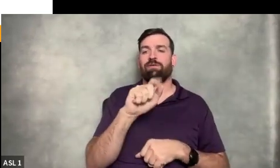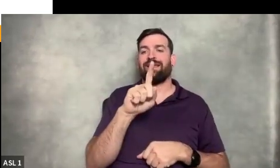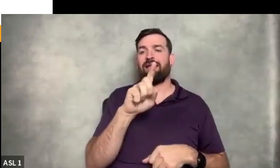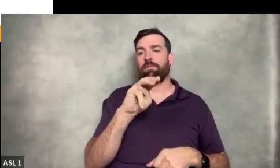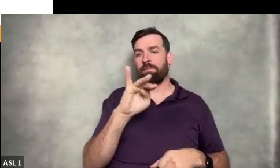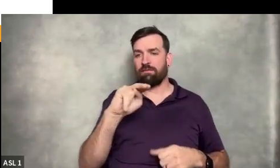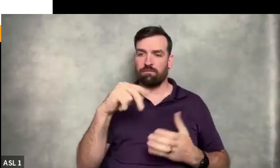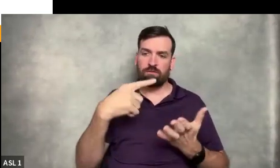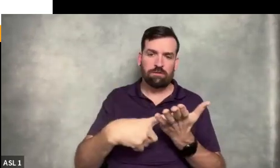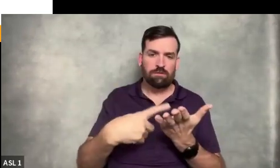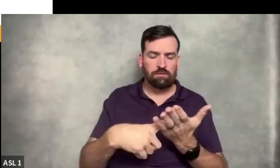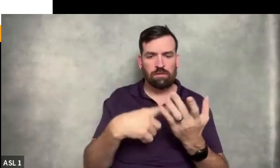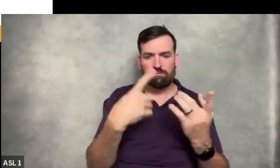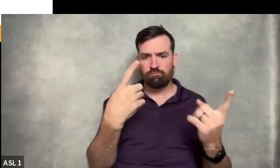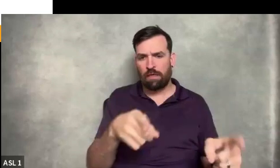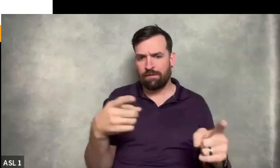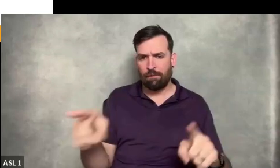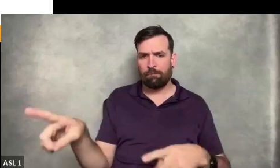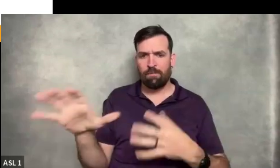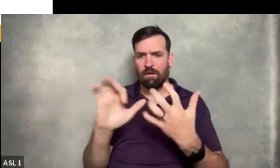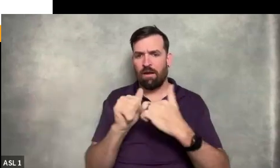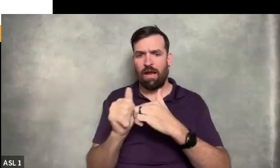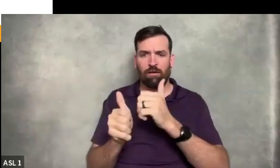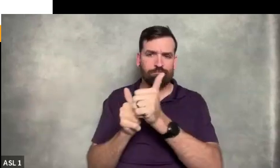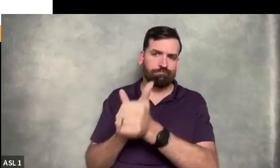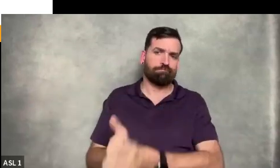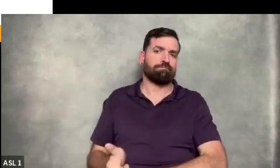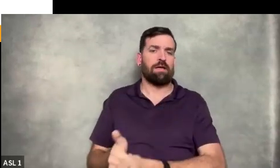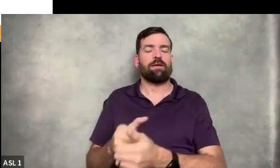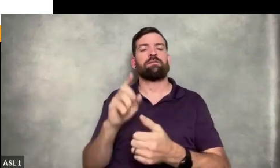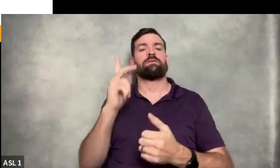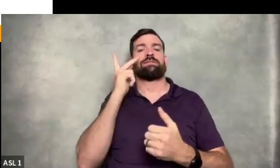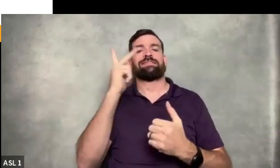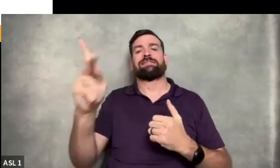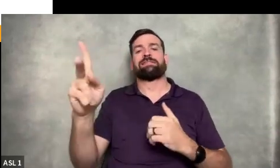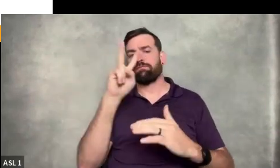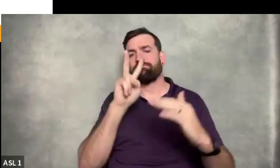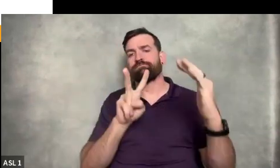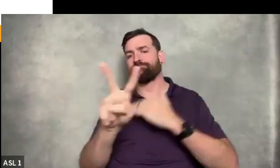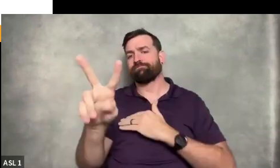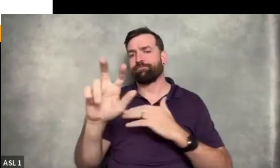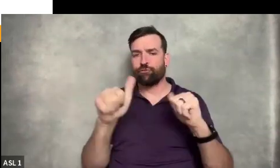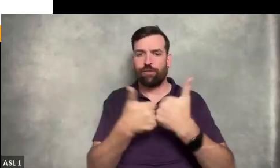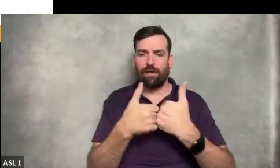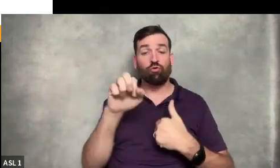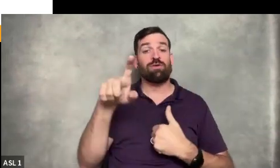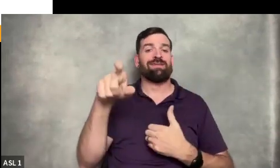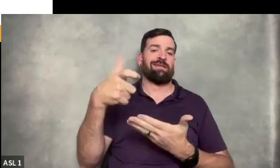in terms of coming into compliance and where you see challenges or need assistance. By the summer,